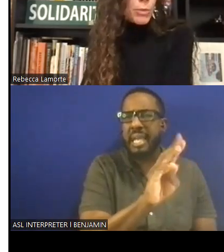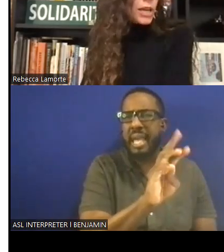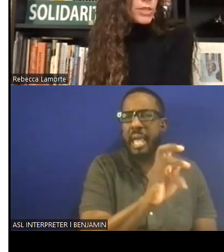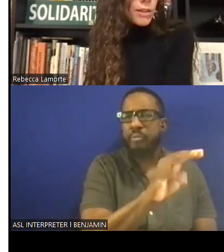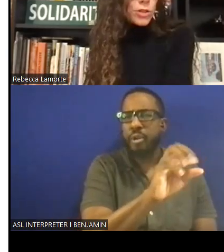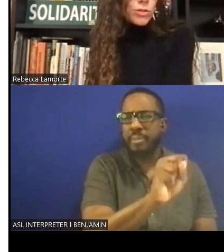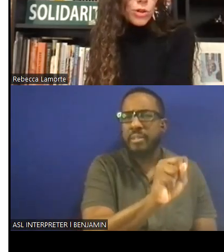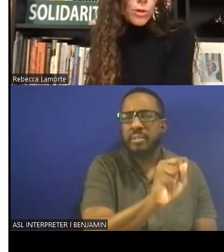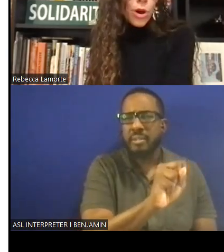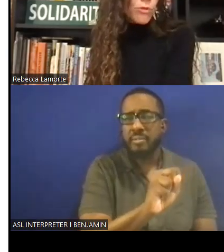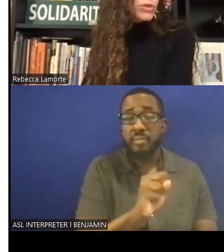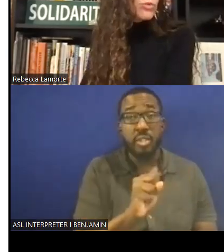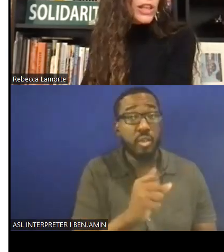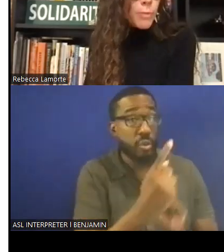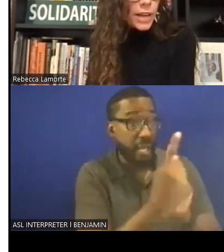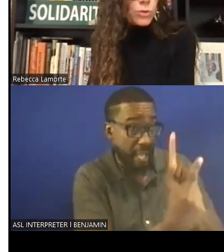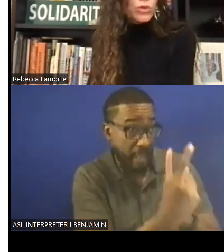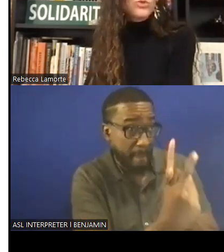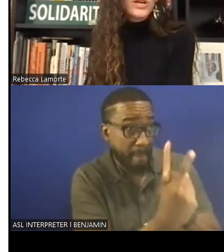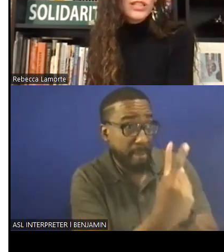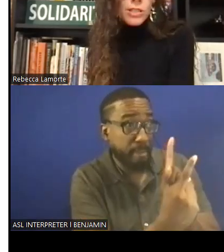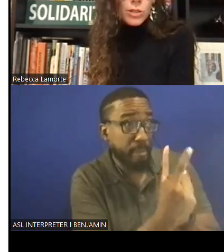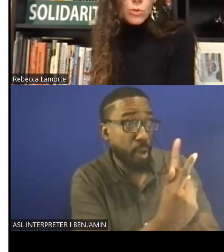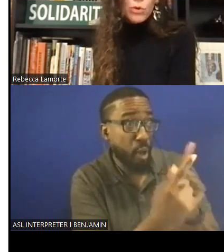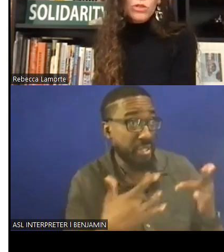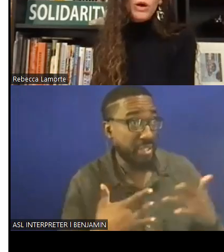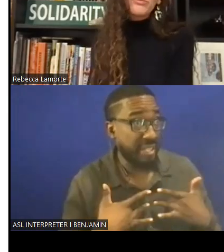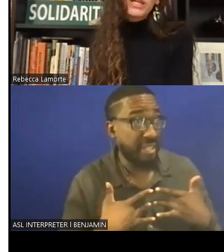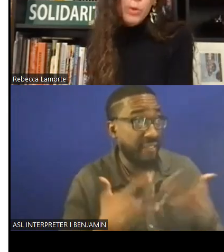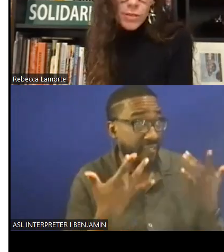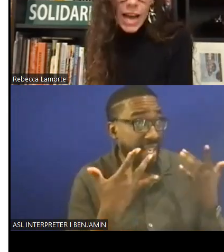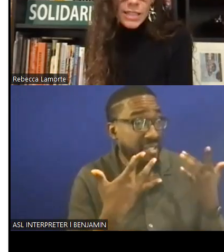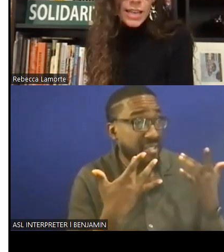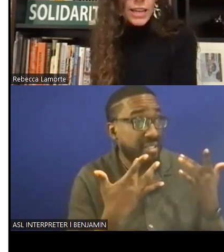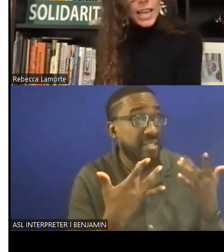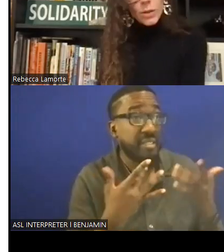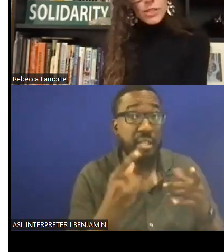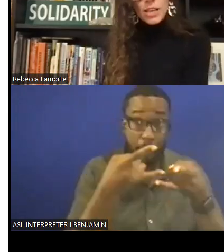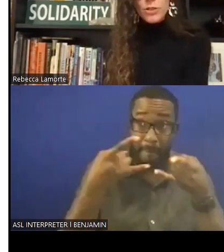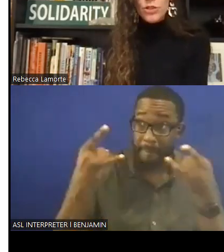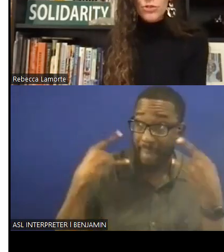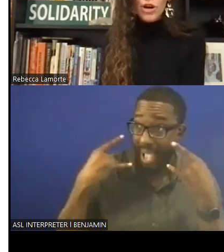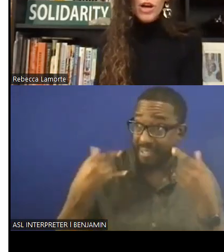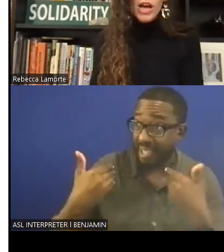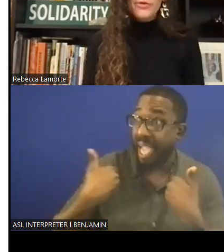when it became safe to do so with COVID, with mask rules, with distance rules when people were vaccinated, and again, it was safe to do so.